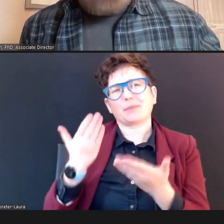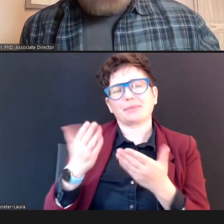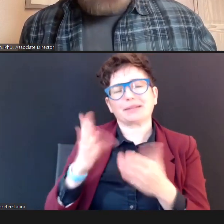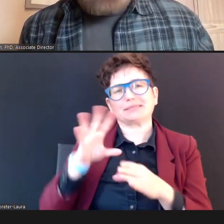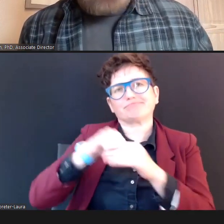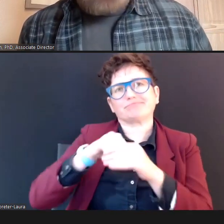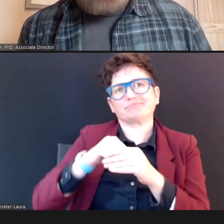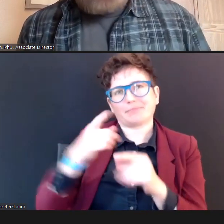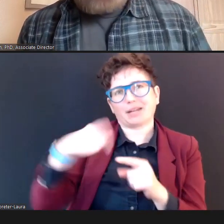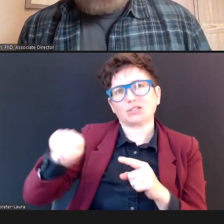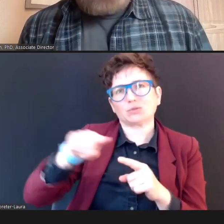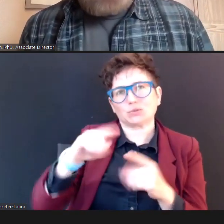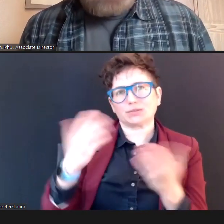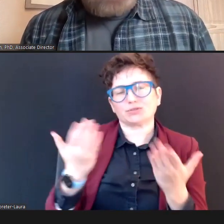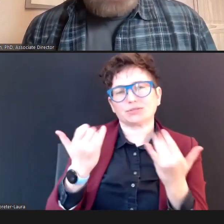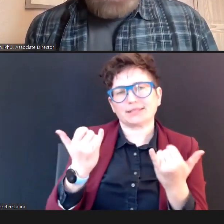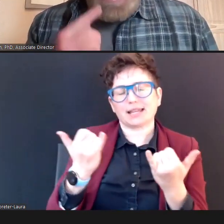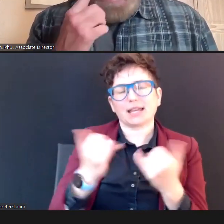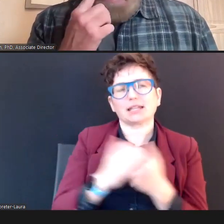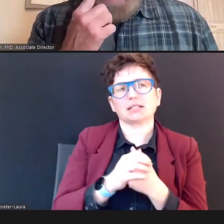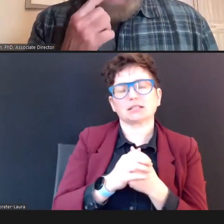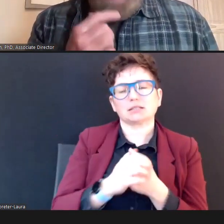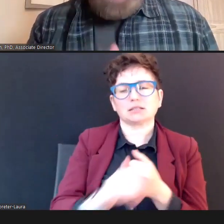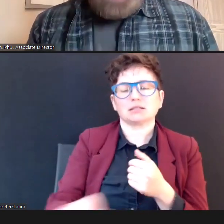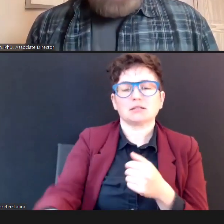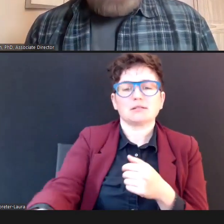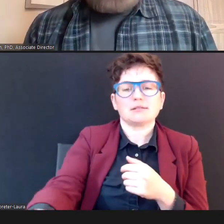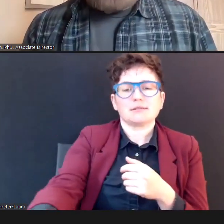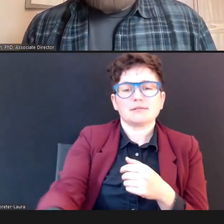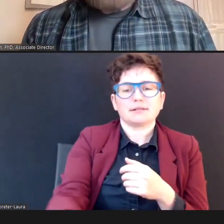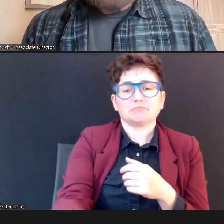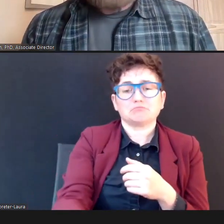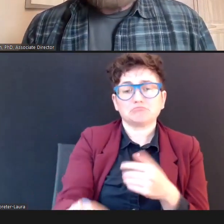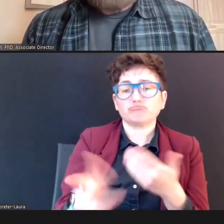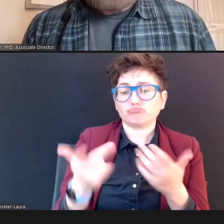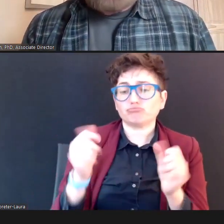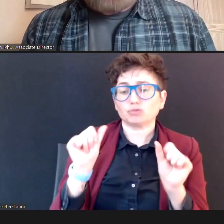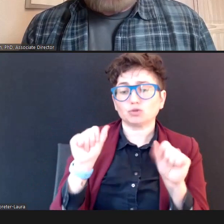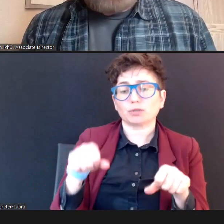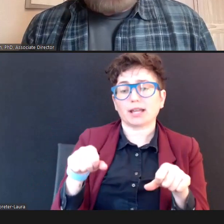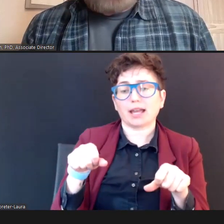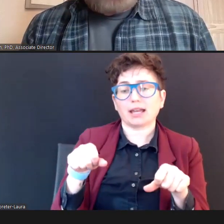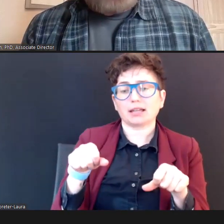you here today um so you you could POS